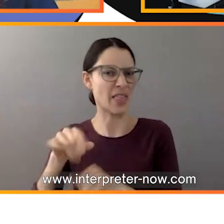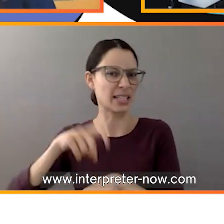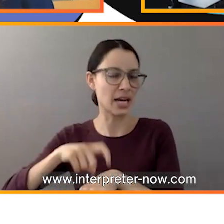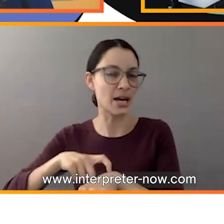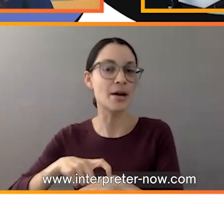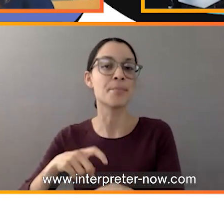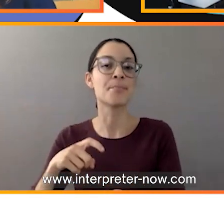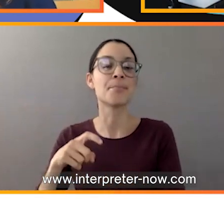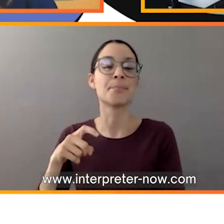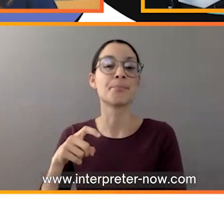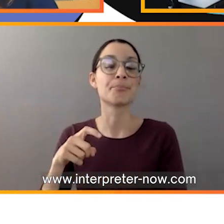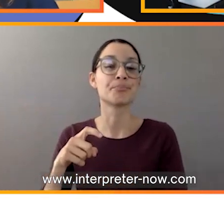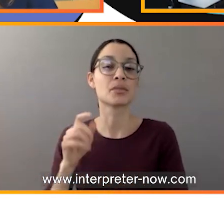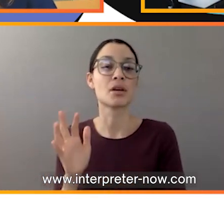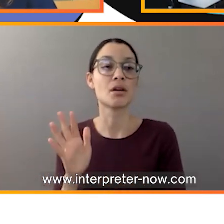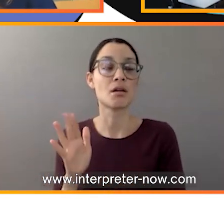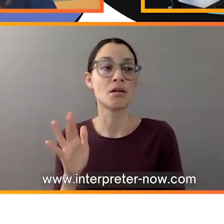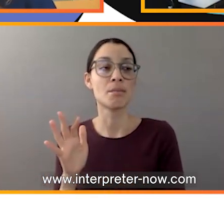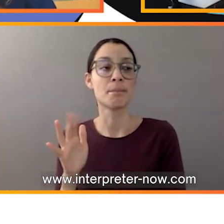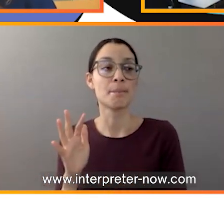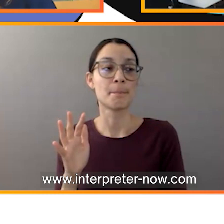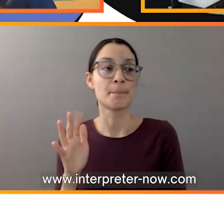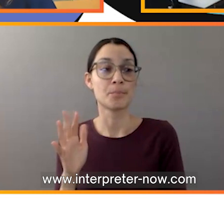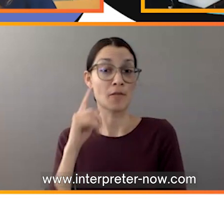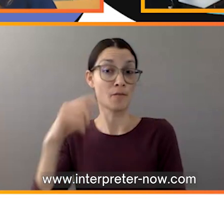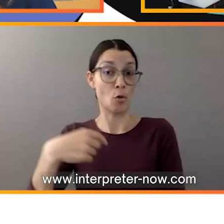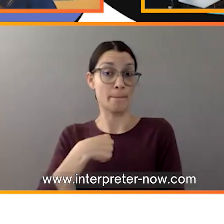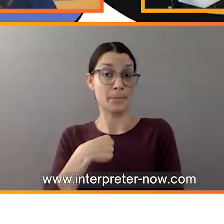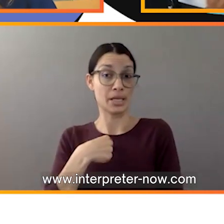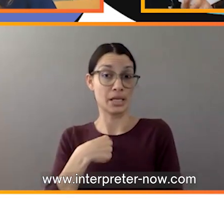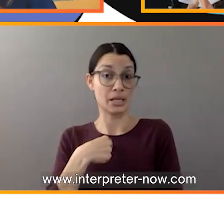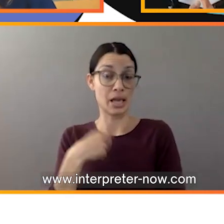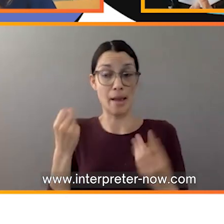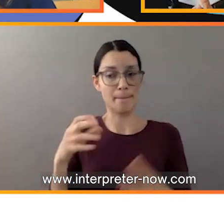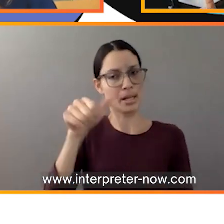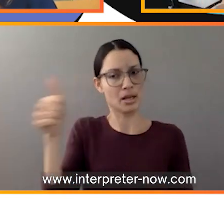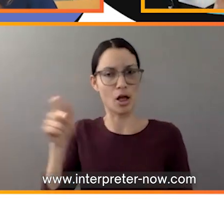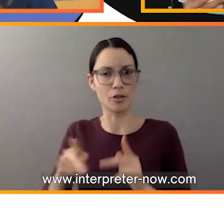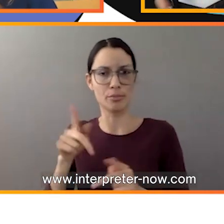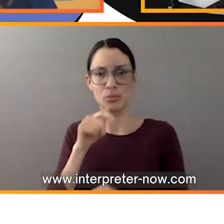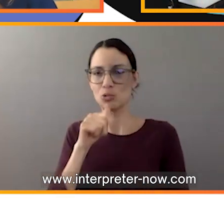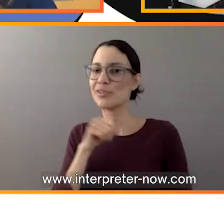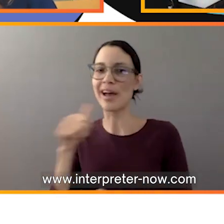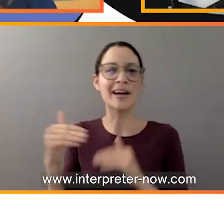Because for me, a lot of underrepresented people, we would go to a tech conference,